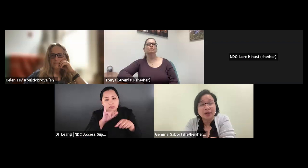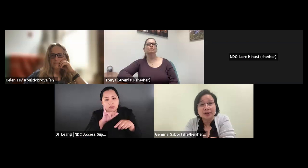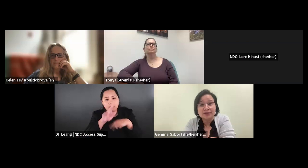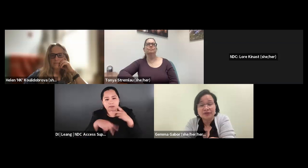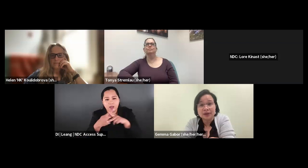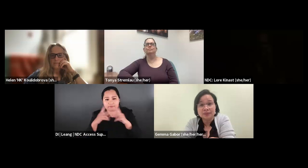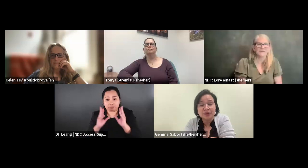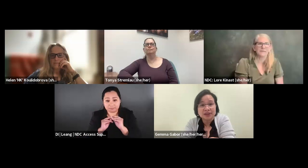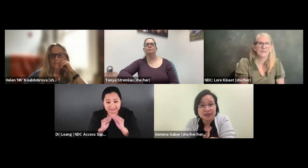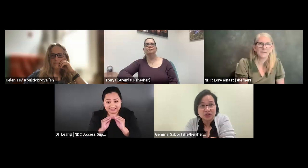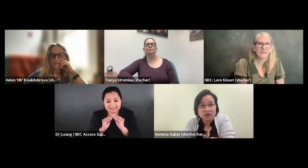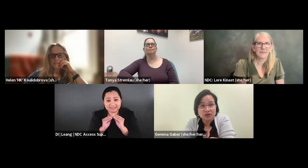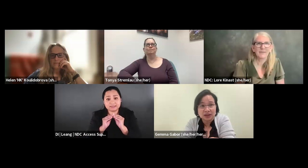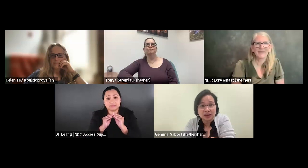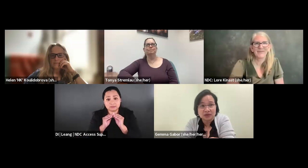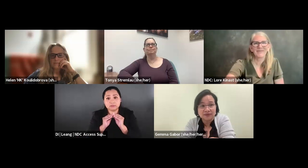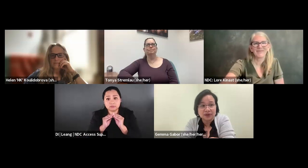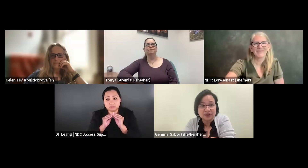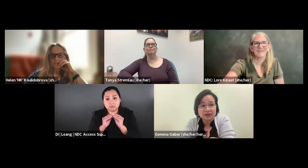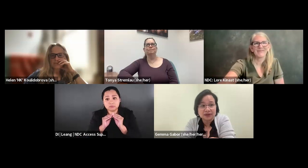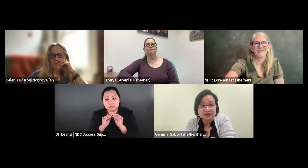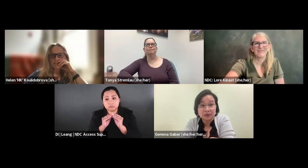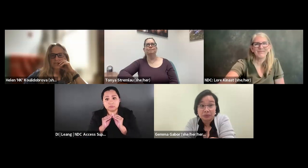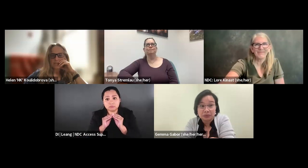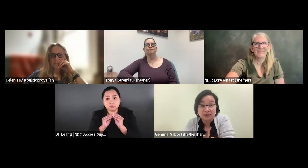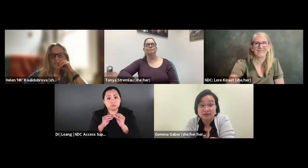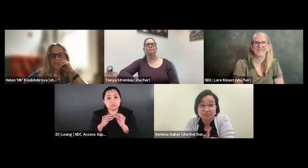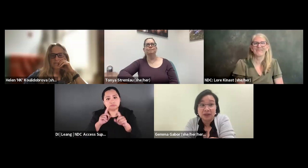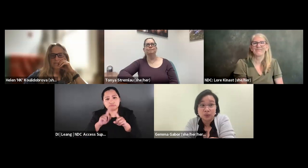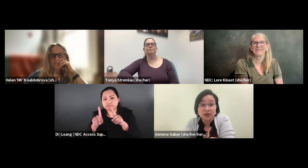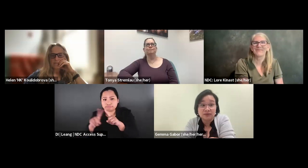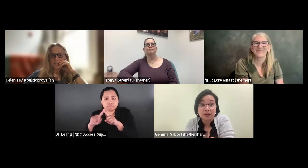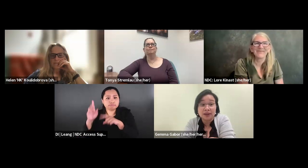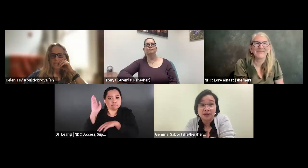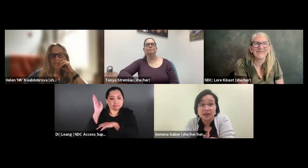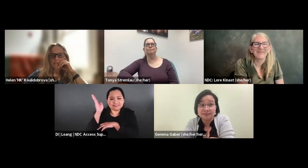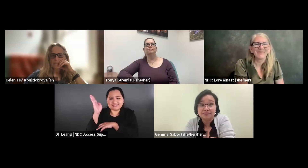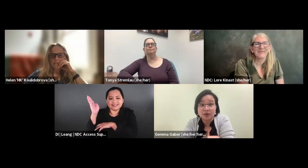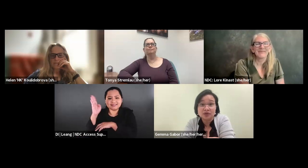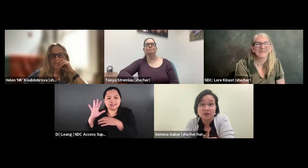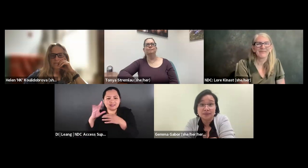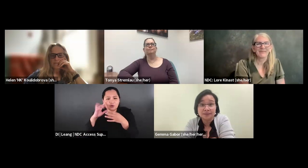there are different presentations, actually, for that. So I think that will give them an idea also.